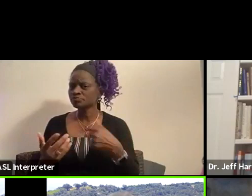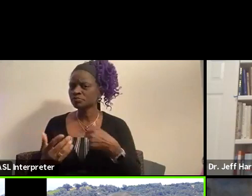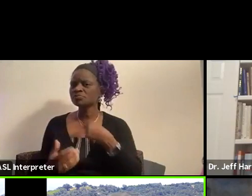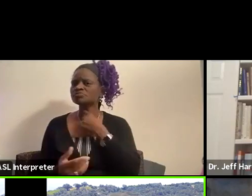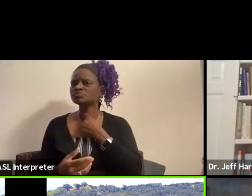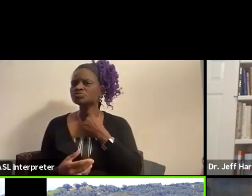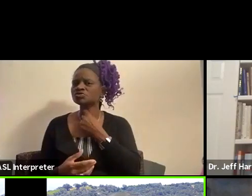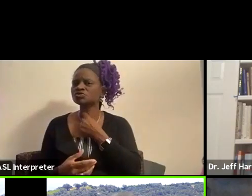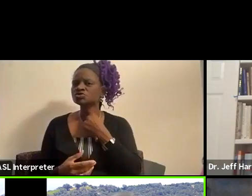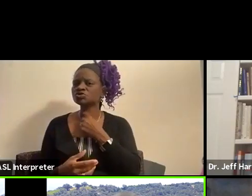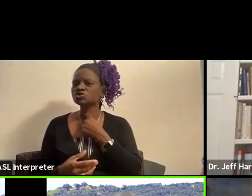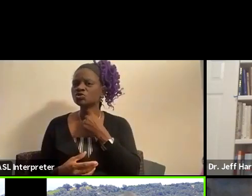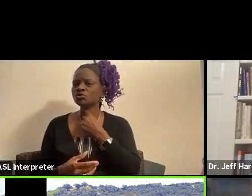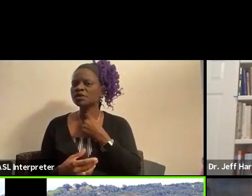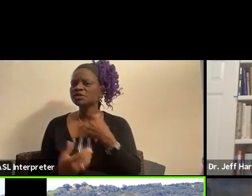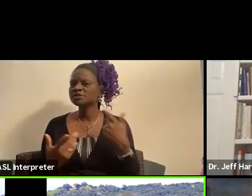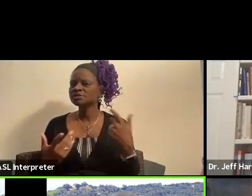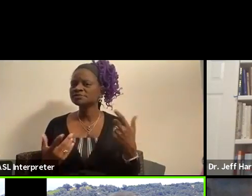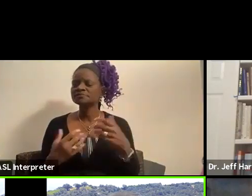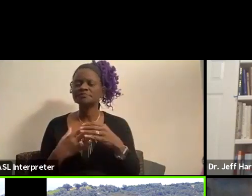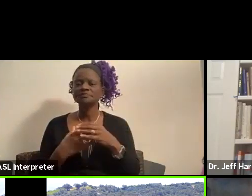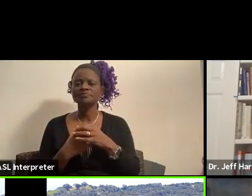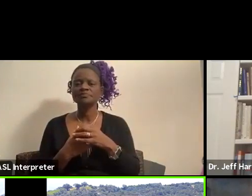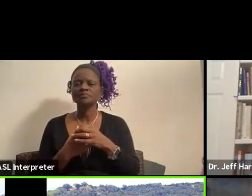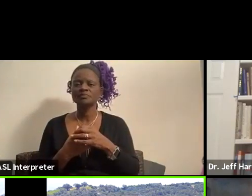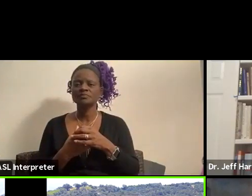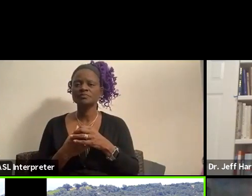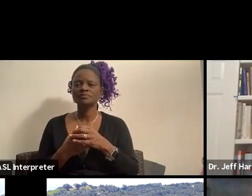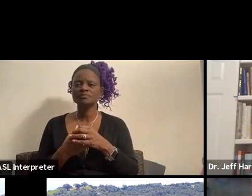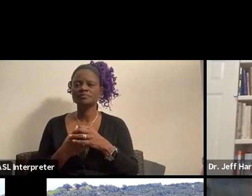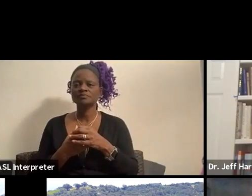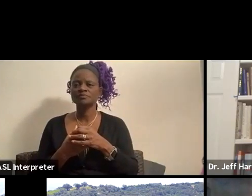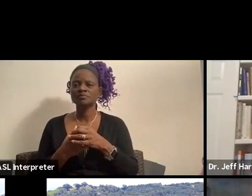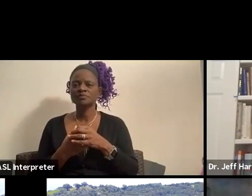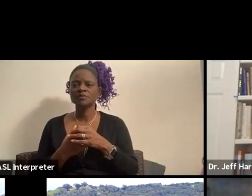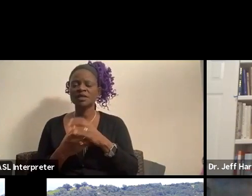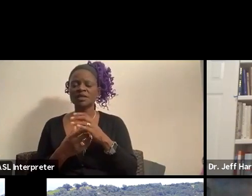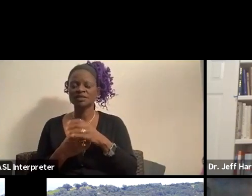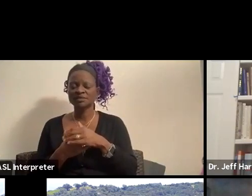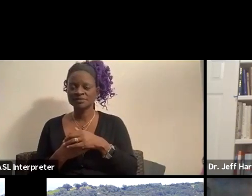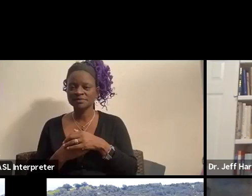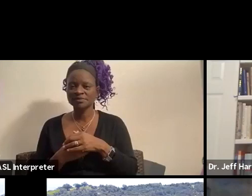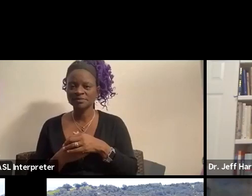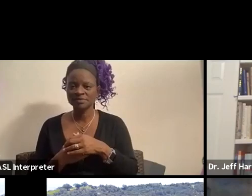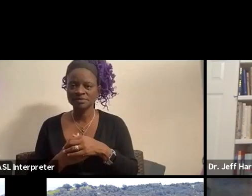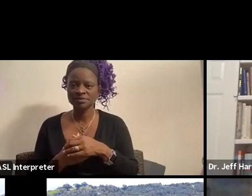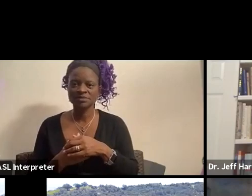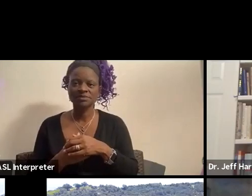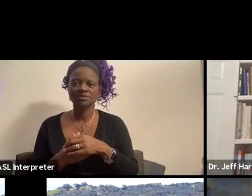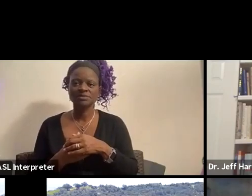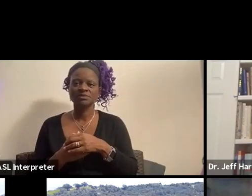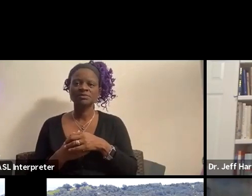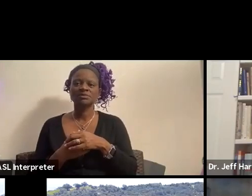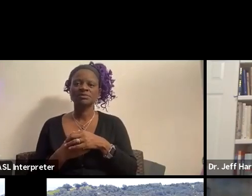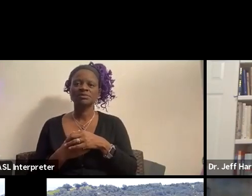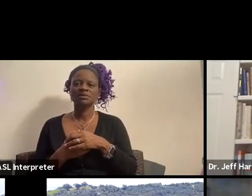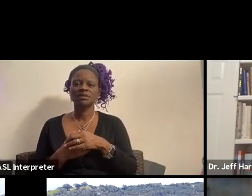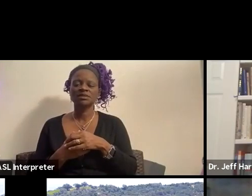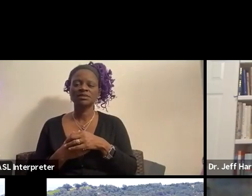So that's wishful thinking. Yeah, it is wishful thinking, Paul for a teenager. But